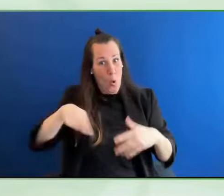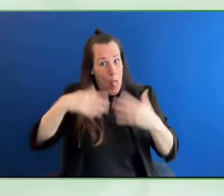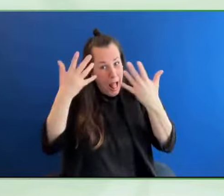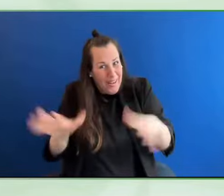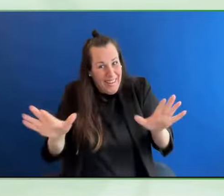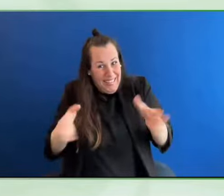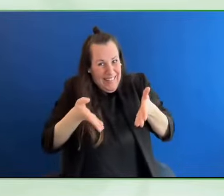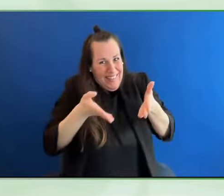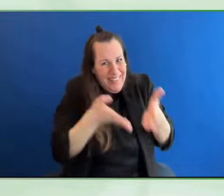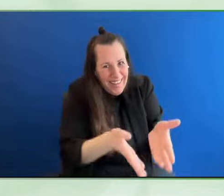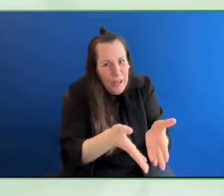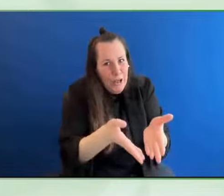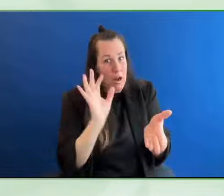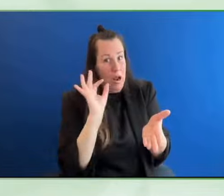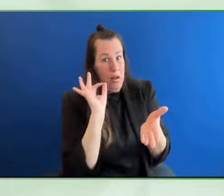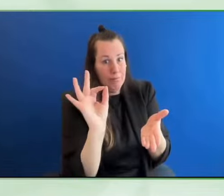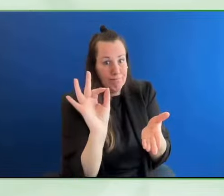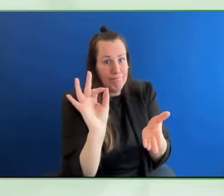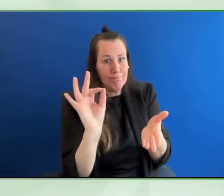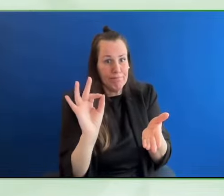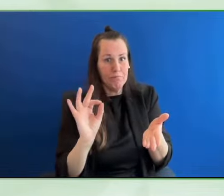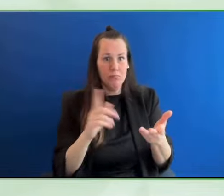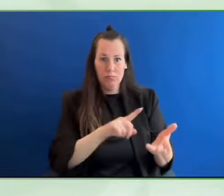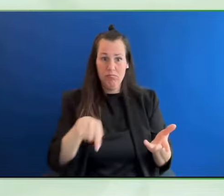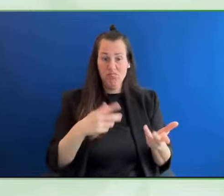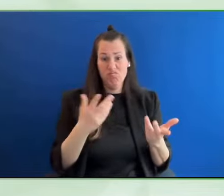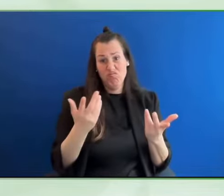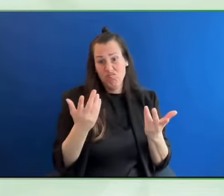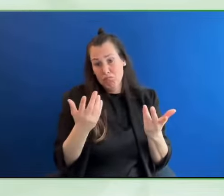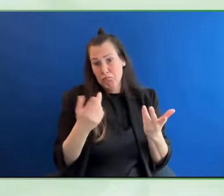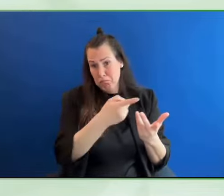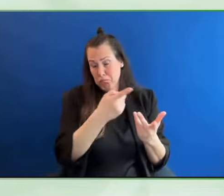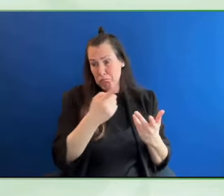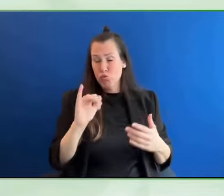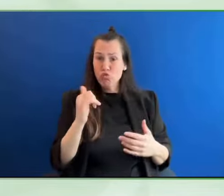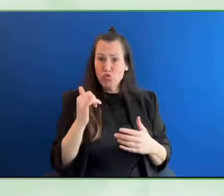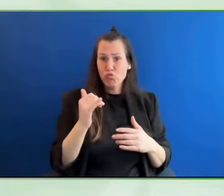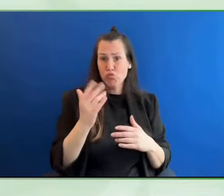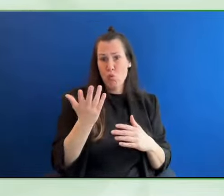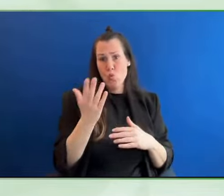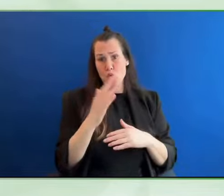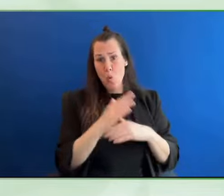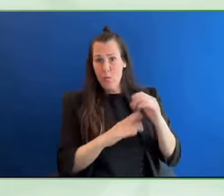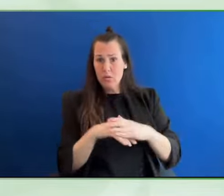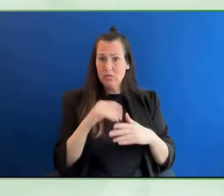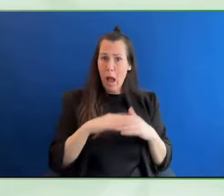They would say she is different and just a learning disabled.